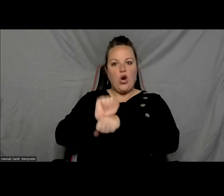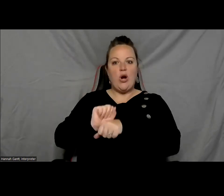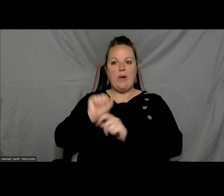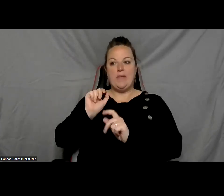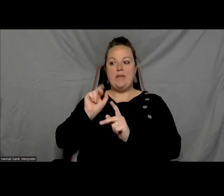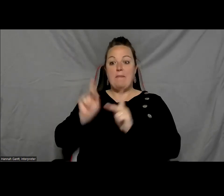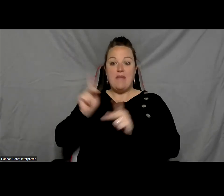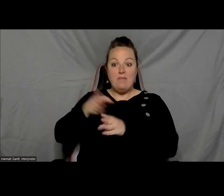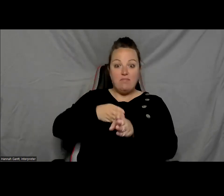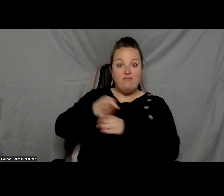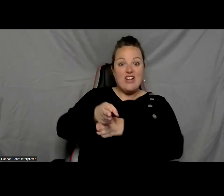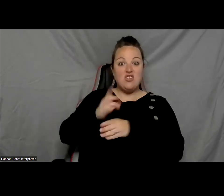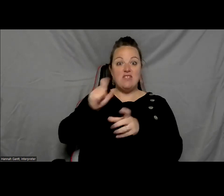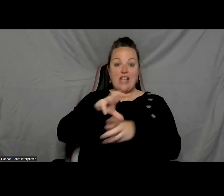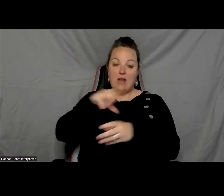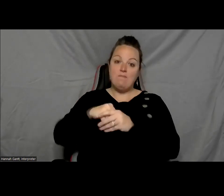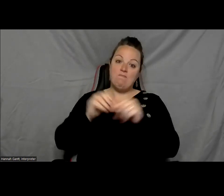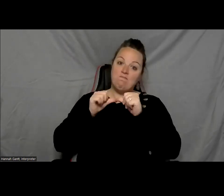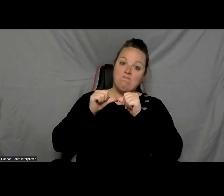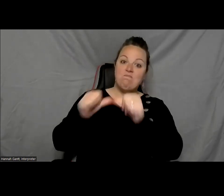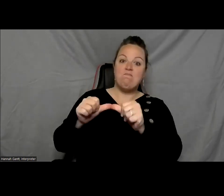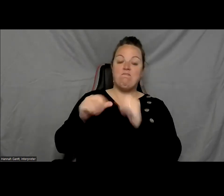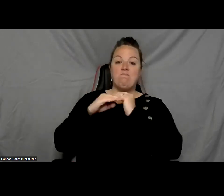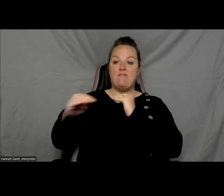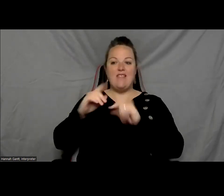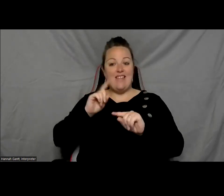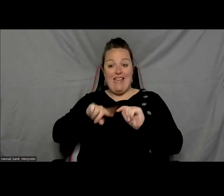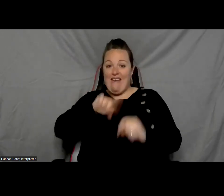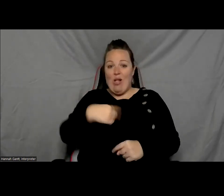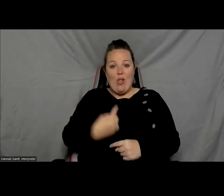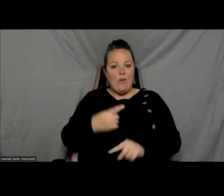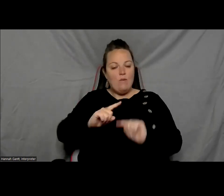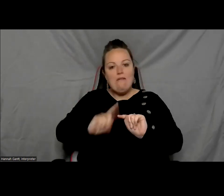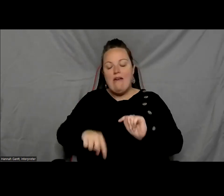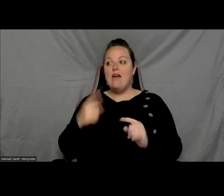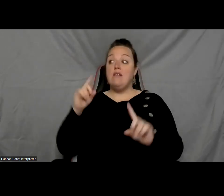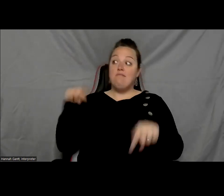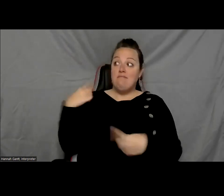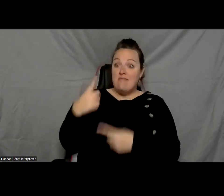And we cannot do it alone. Much have been done in the last year to recruit and retain